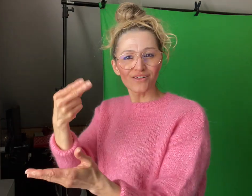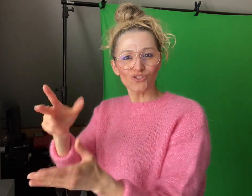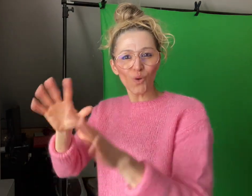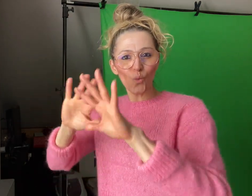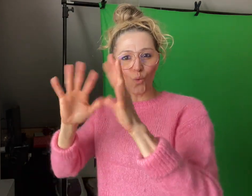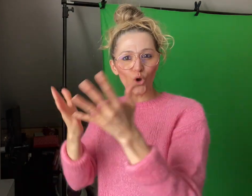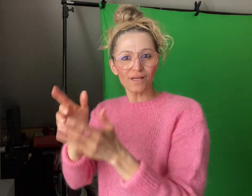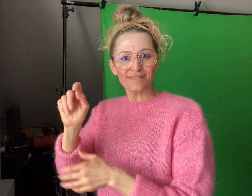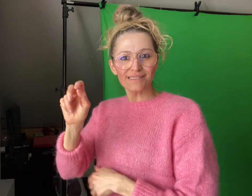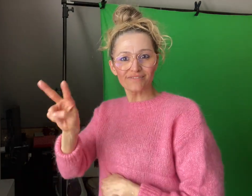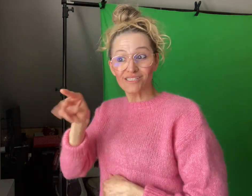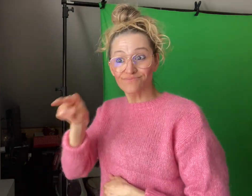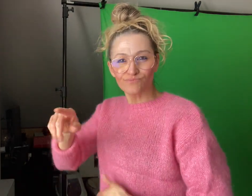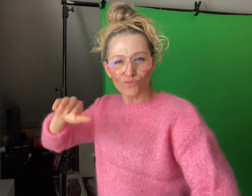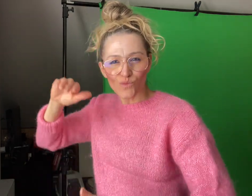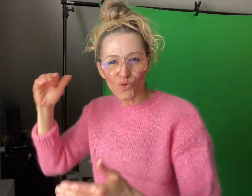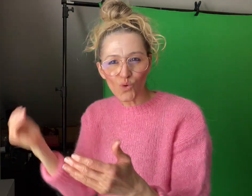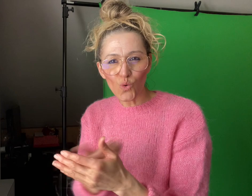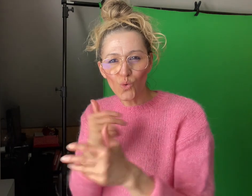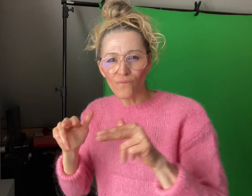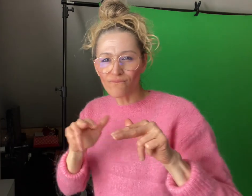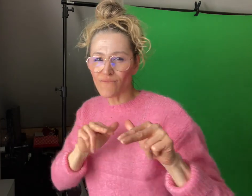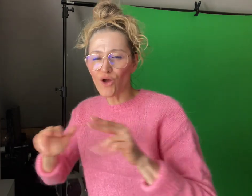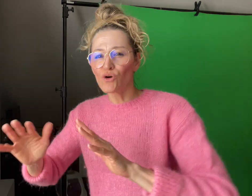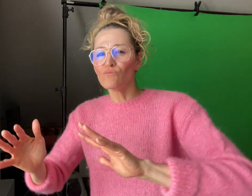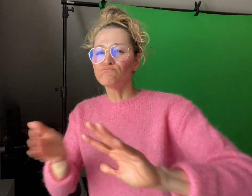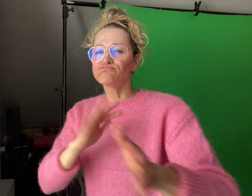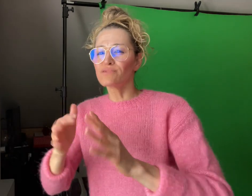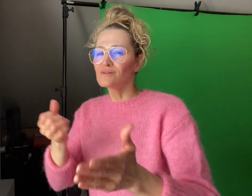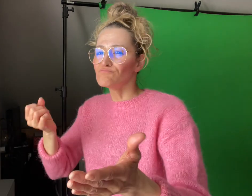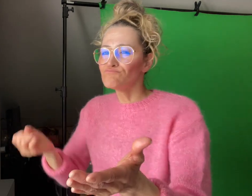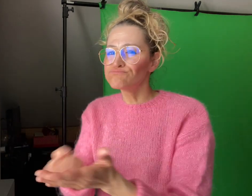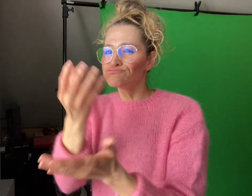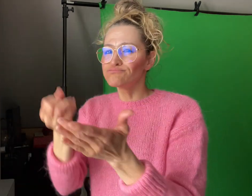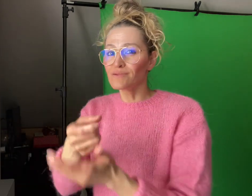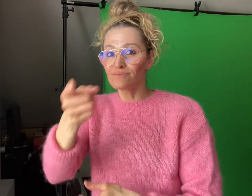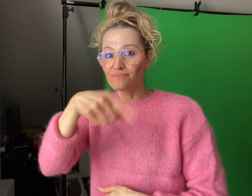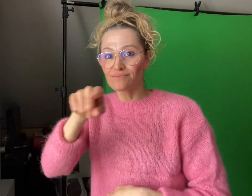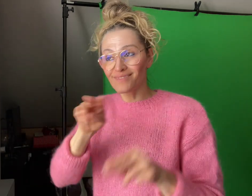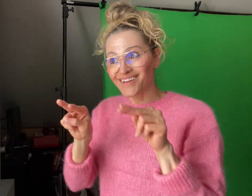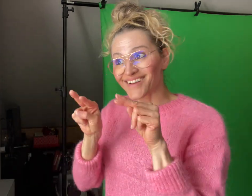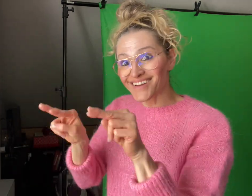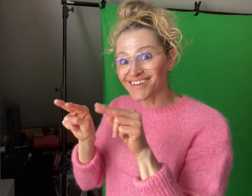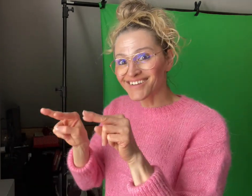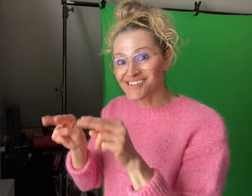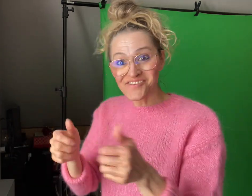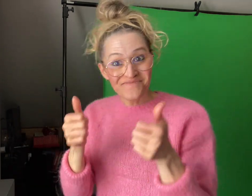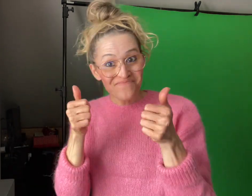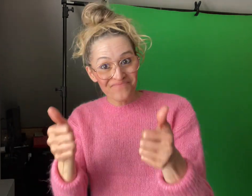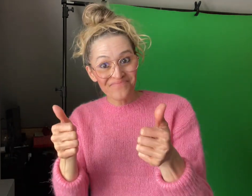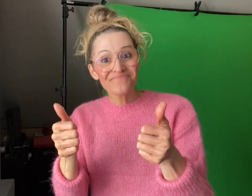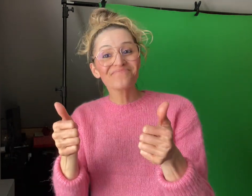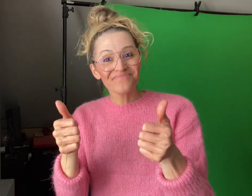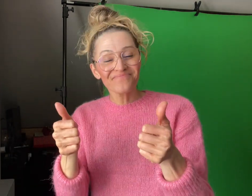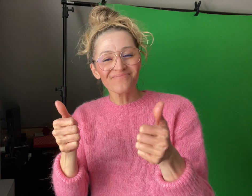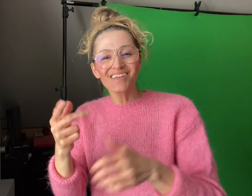H3 World TV to get new video updates!